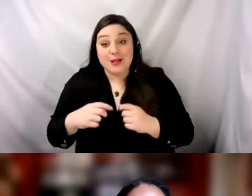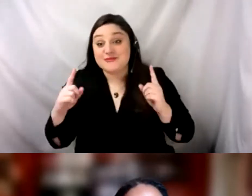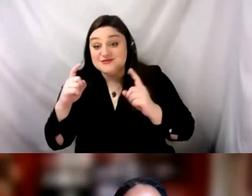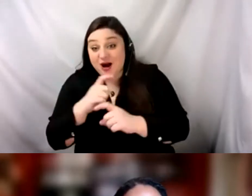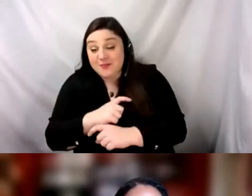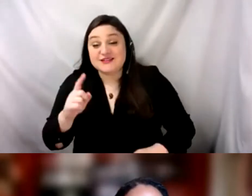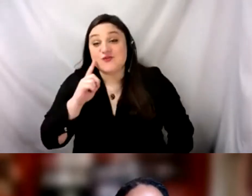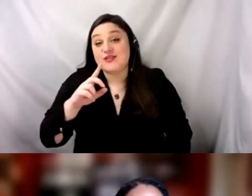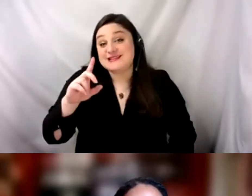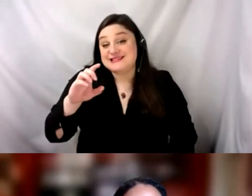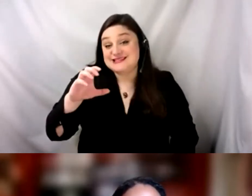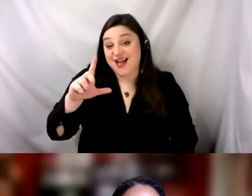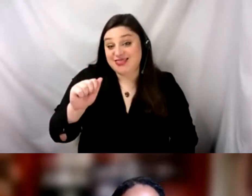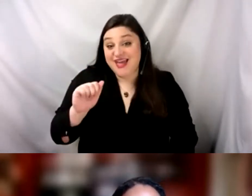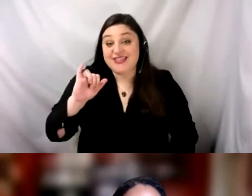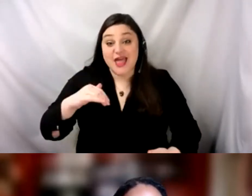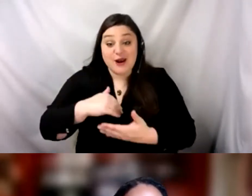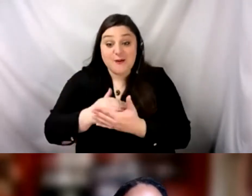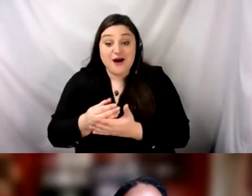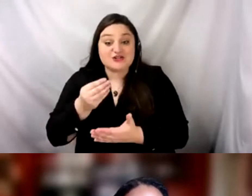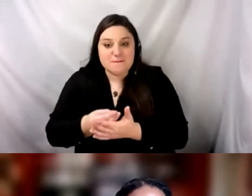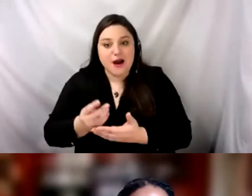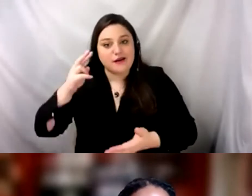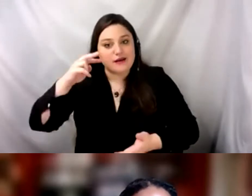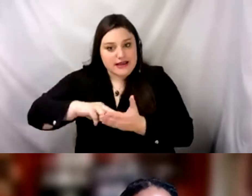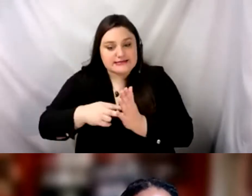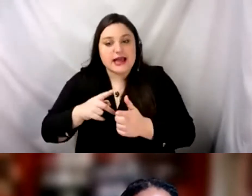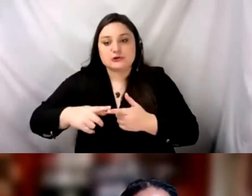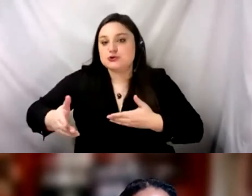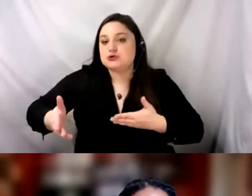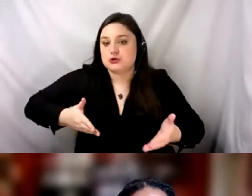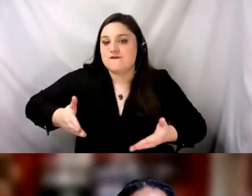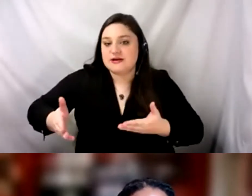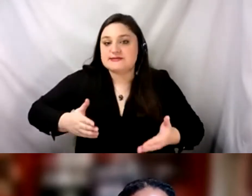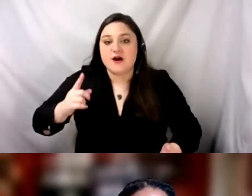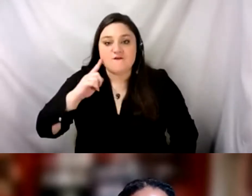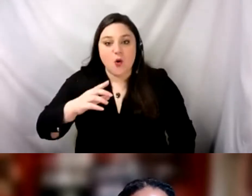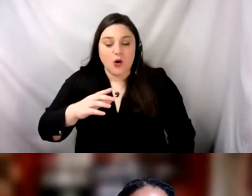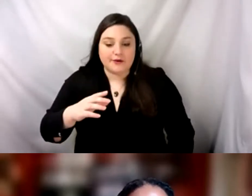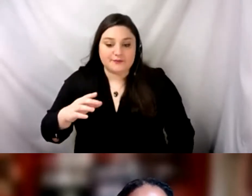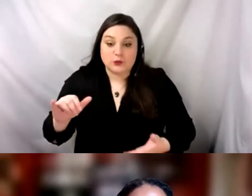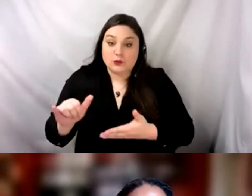service for New Yorkers. I could make a claim that fixing your stage that was ruined by